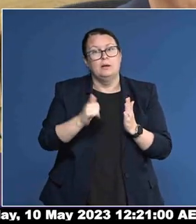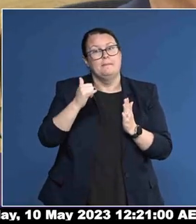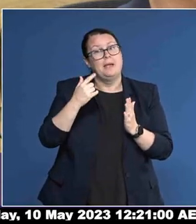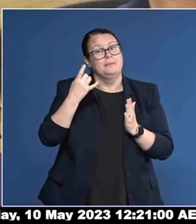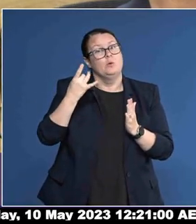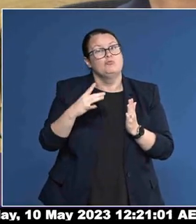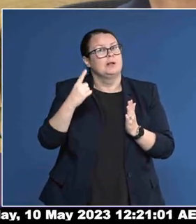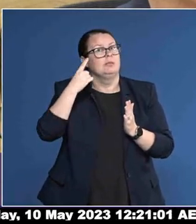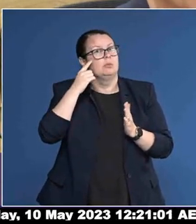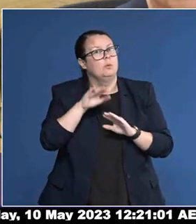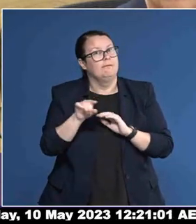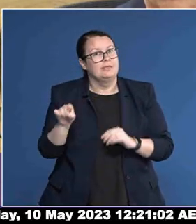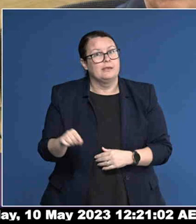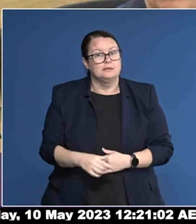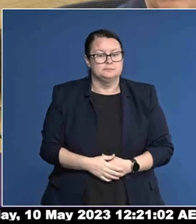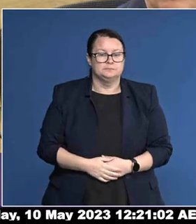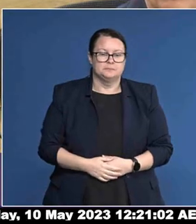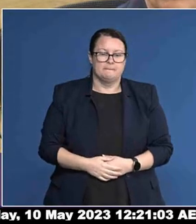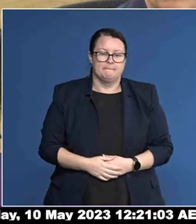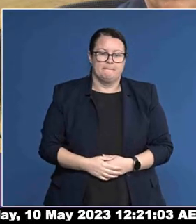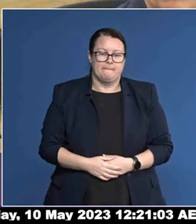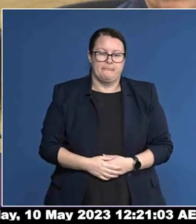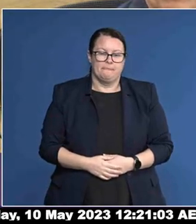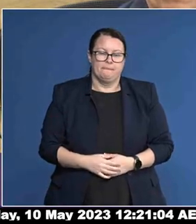364? MR CLARK: That's a presumption, but it's a reasonable presumption.